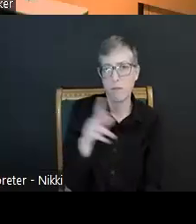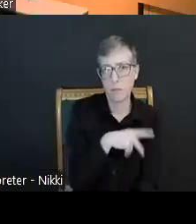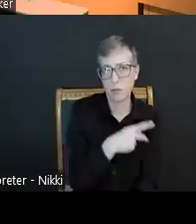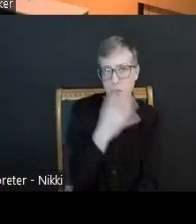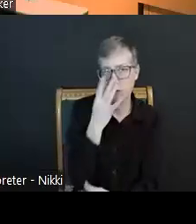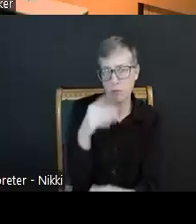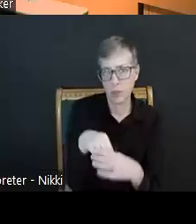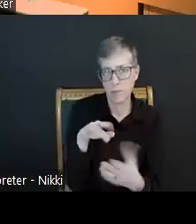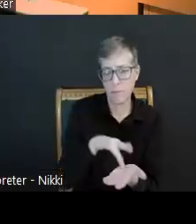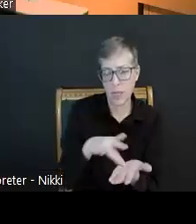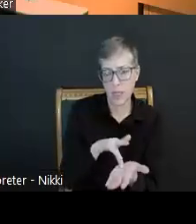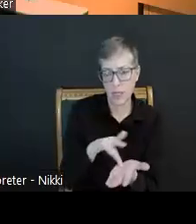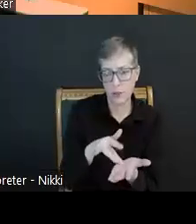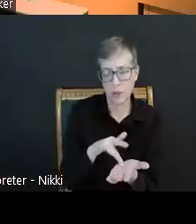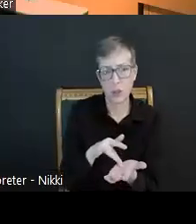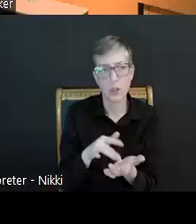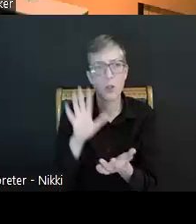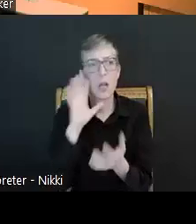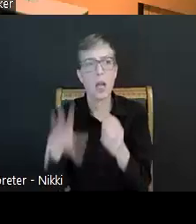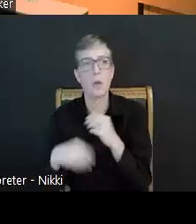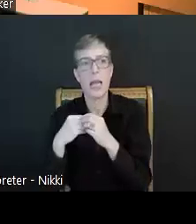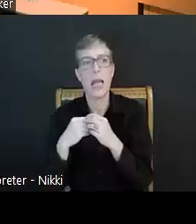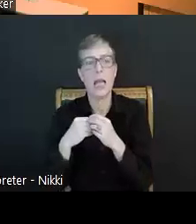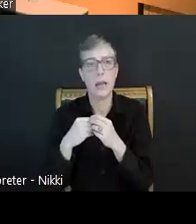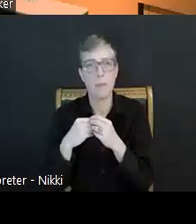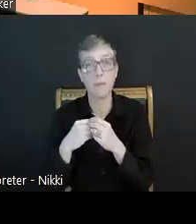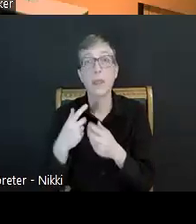yeah I'll just add I think the so our needs assessment process initially really tries to